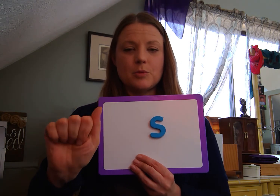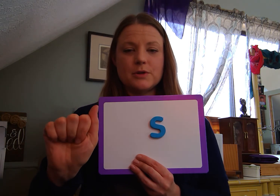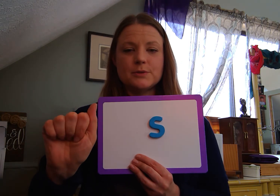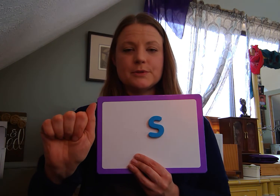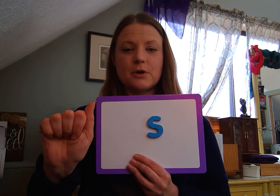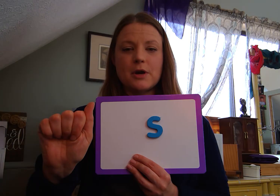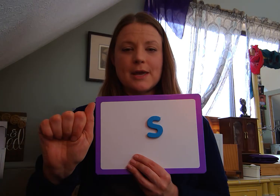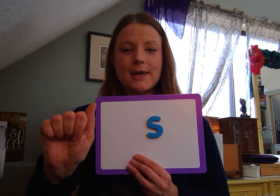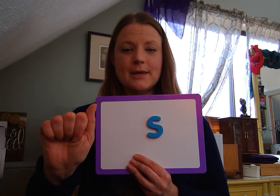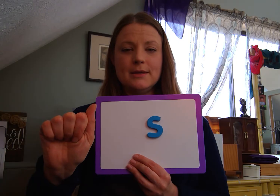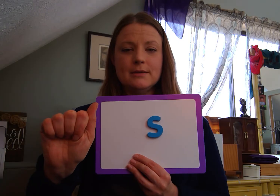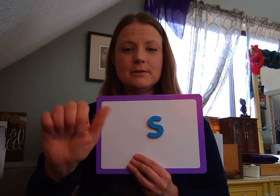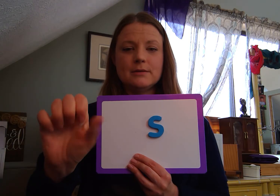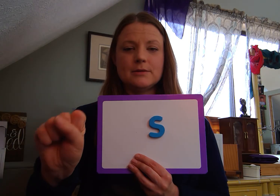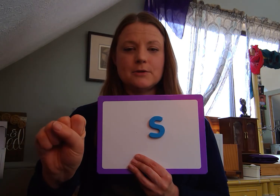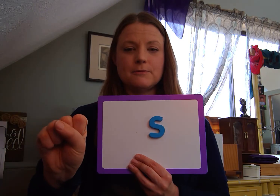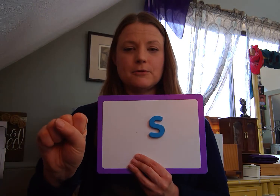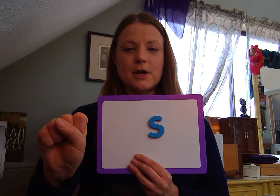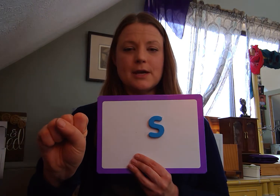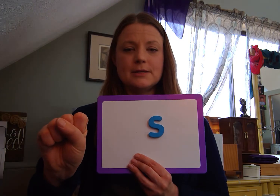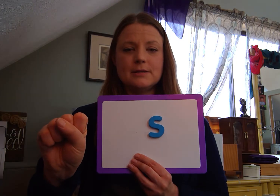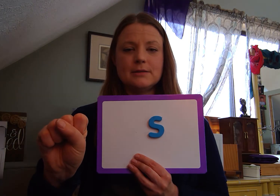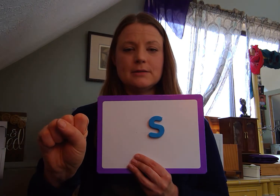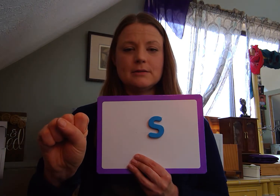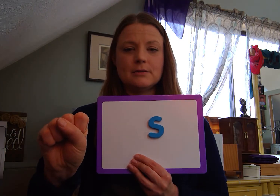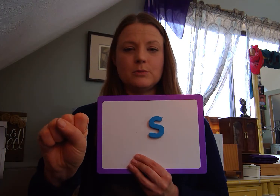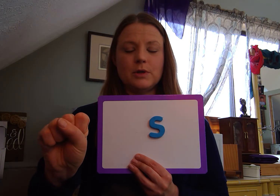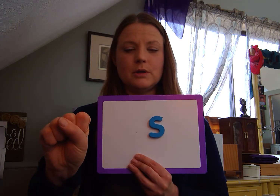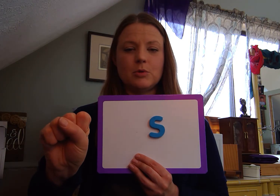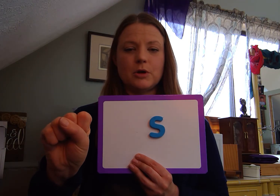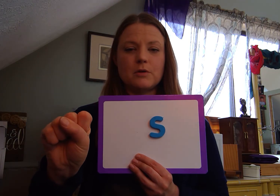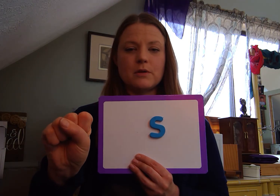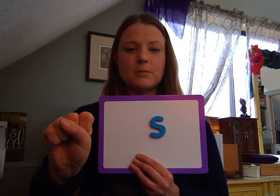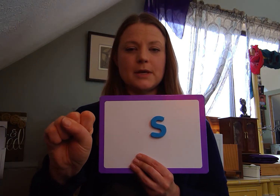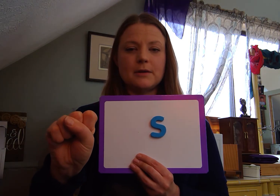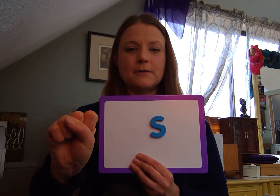remember this was our "A" so for "S" we need to bring our thumb down in front